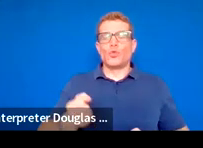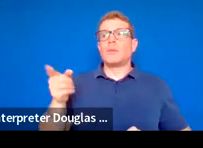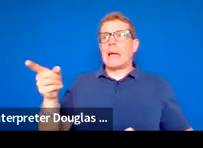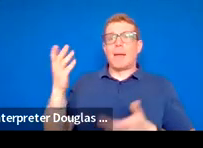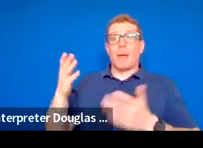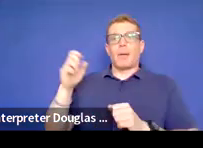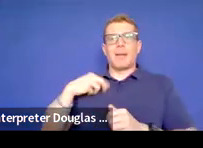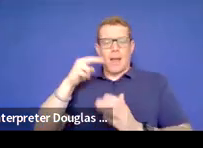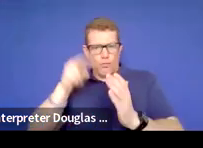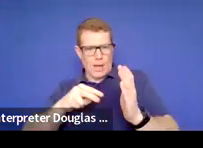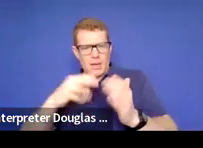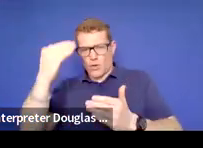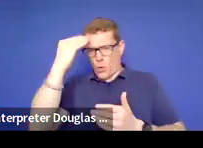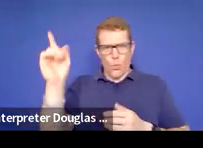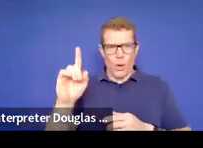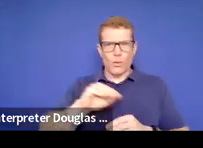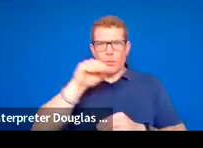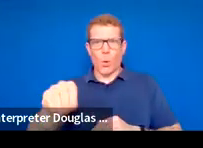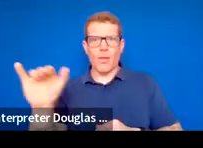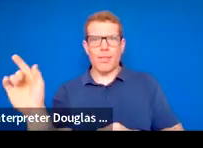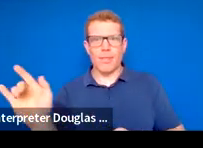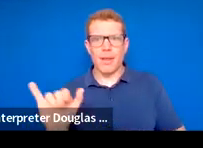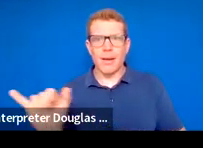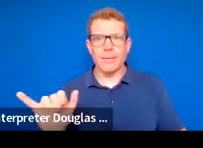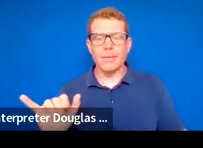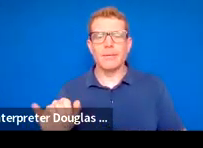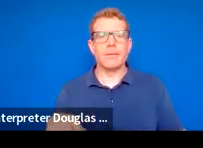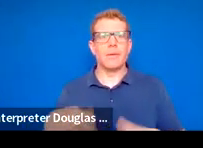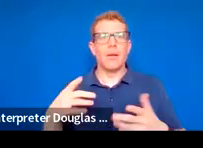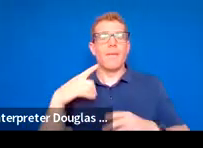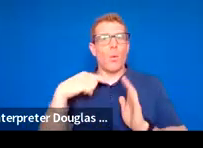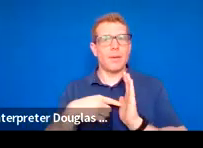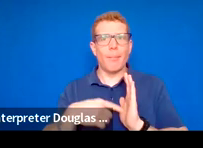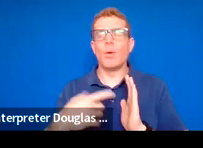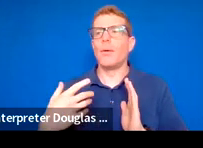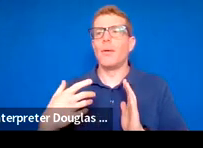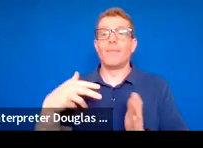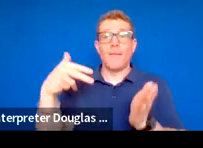Otherwise forks go in the wrong drawer. Plates go in the wrong cabinet.